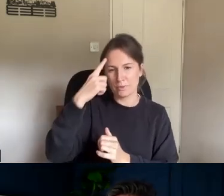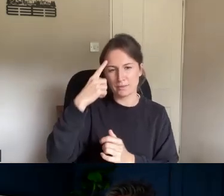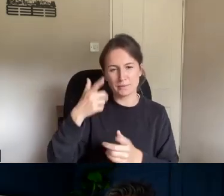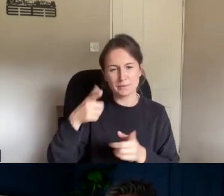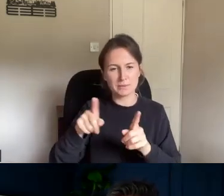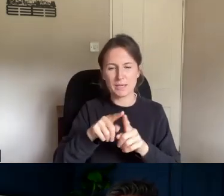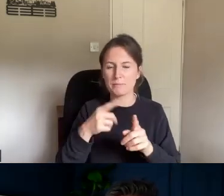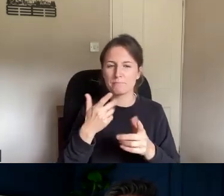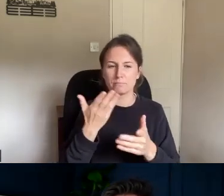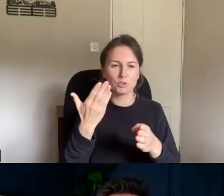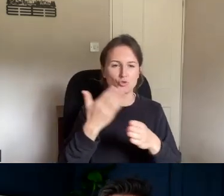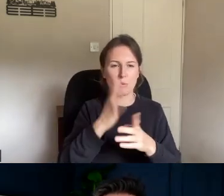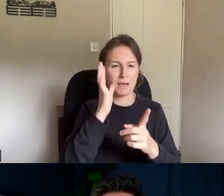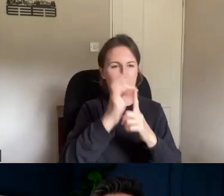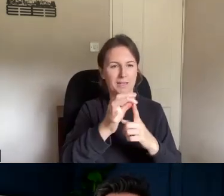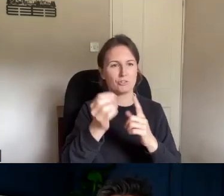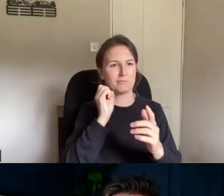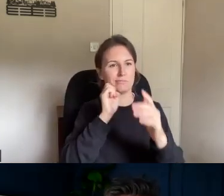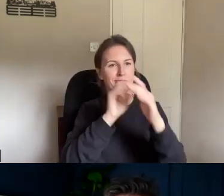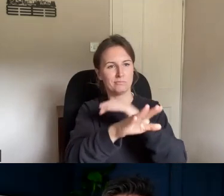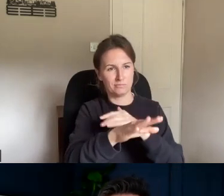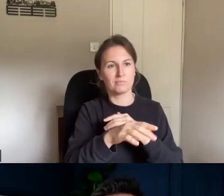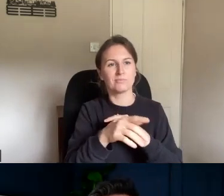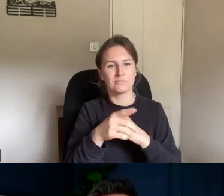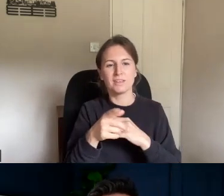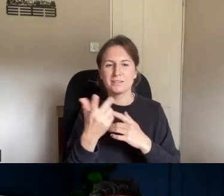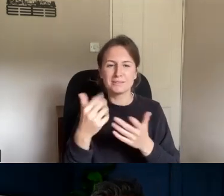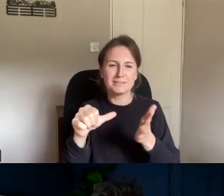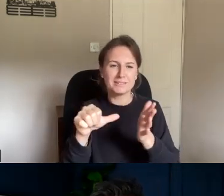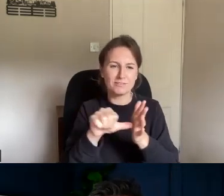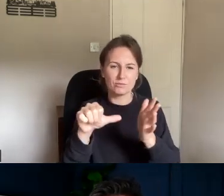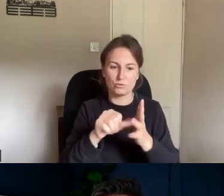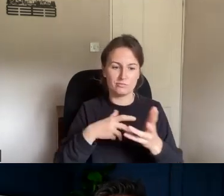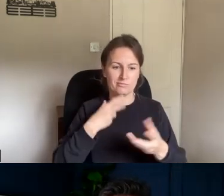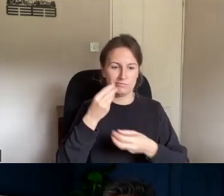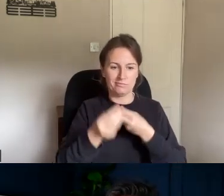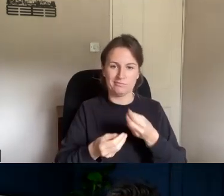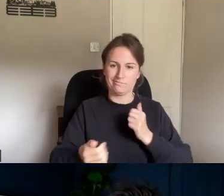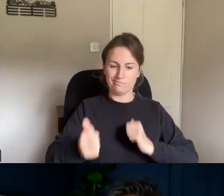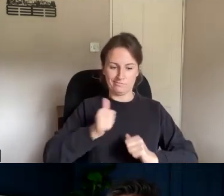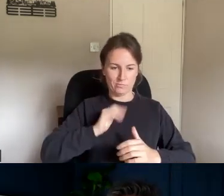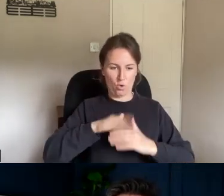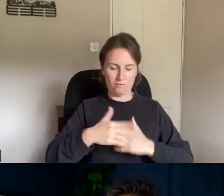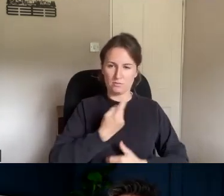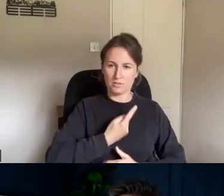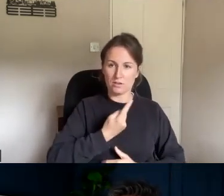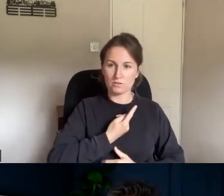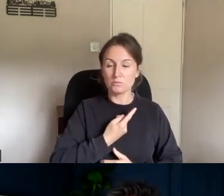to position yourself in a way. You are doing amazing things and that goes to all the awards. Be really confident in what you're doing